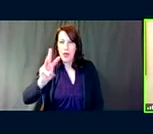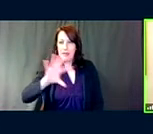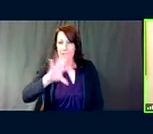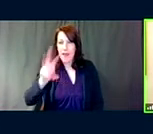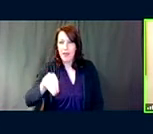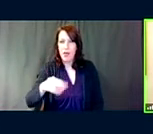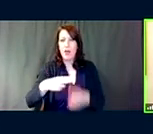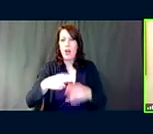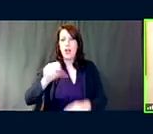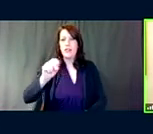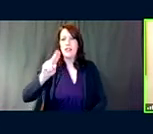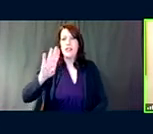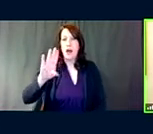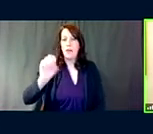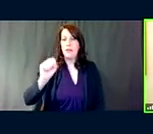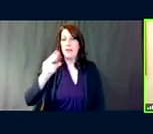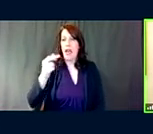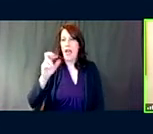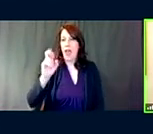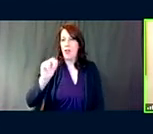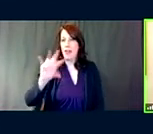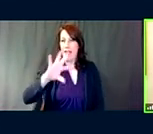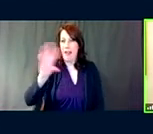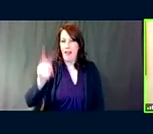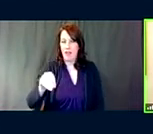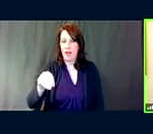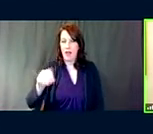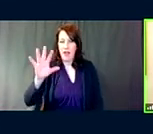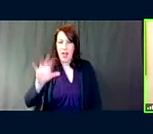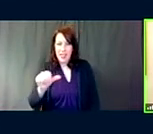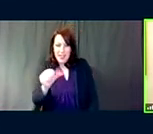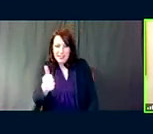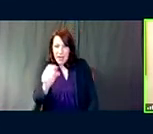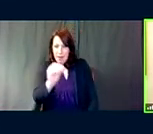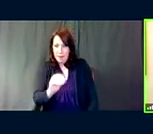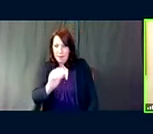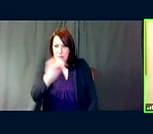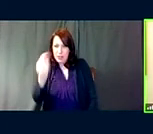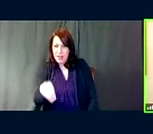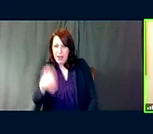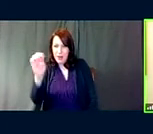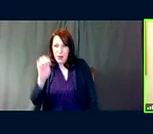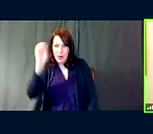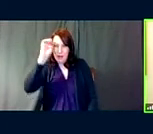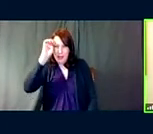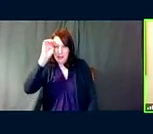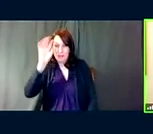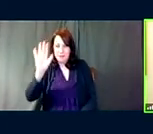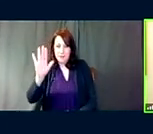HAVE ABOUT 90% WEST AFRICAN, WHAT WE CALL SUB-SAHARAN ANCESTRY, AND 10% EUROPEAN ANCESTRY.